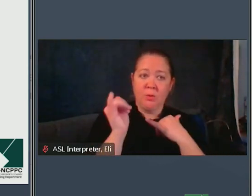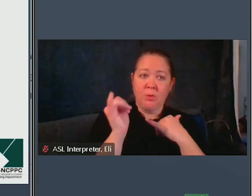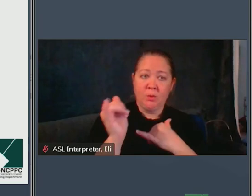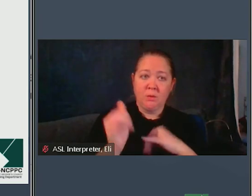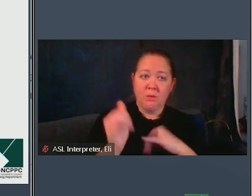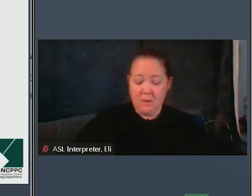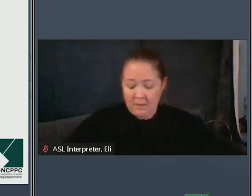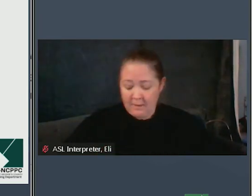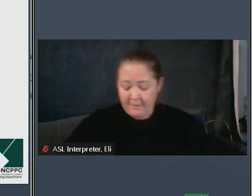Ariane cannon.